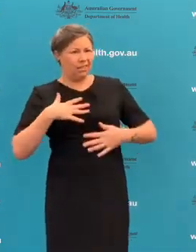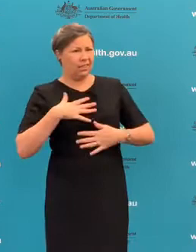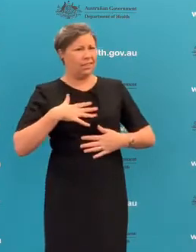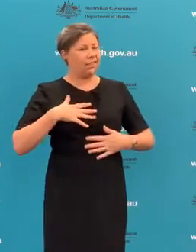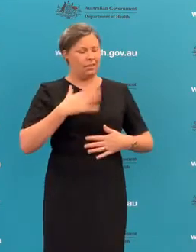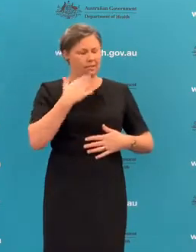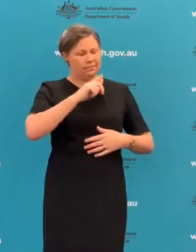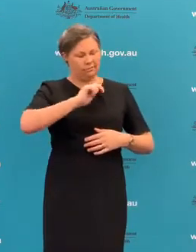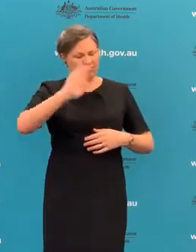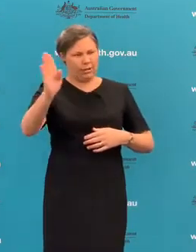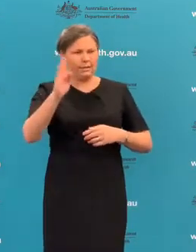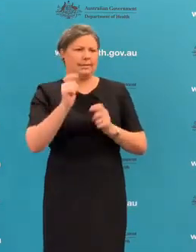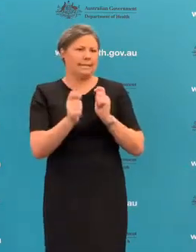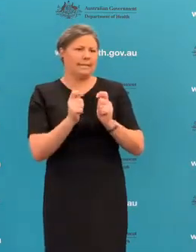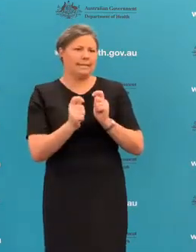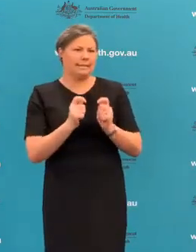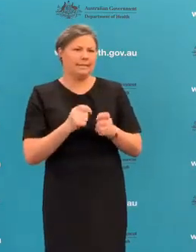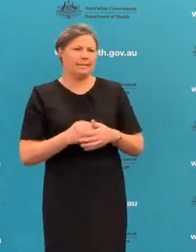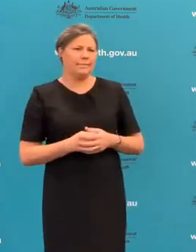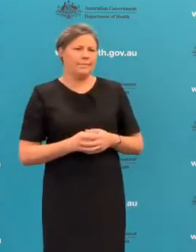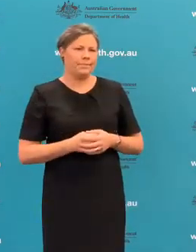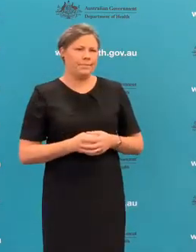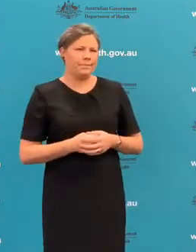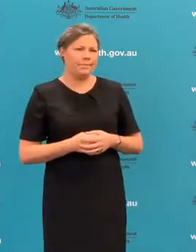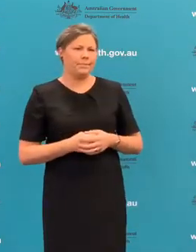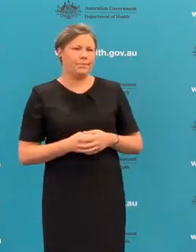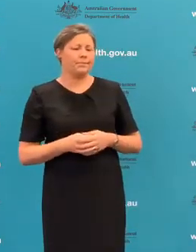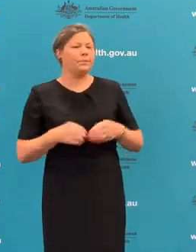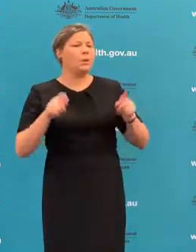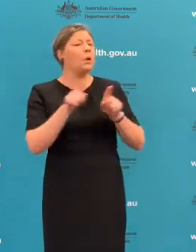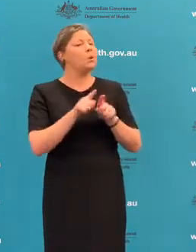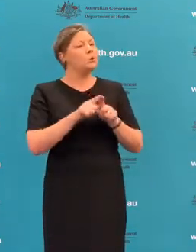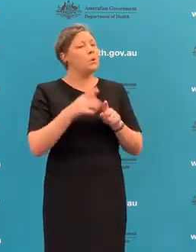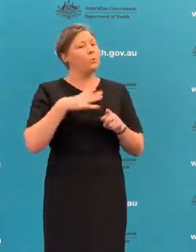arrange to get tested. I also wish to focus on the importance of continuing to